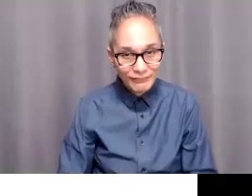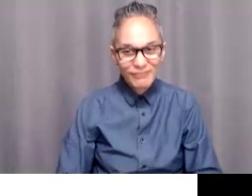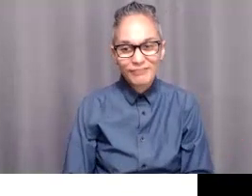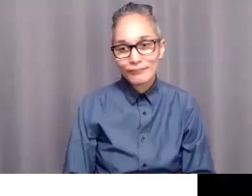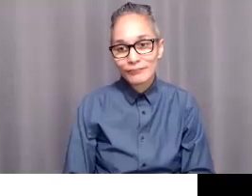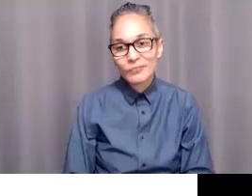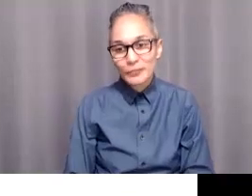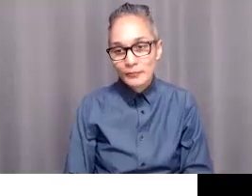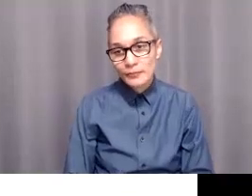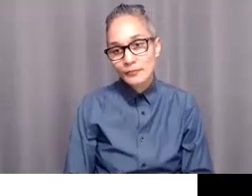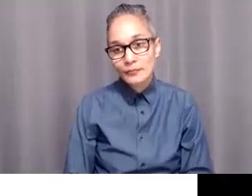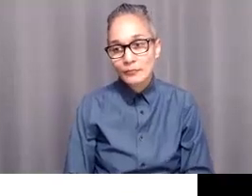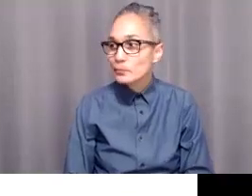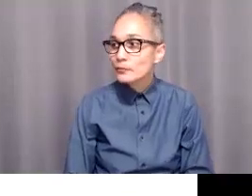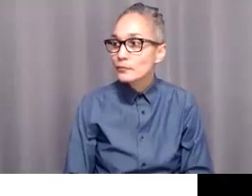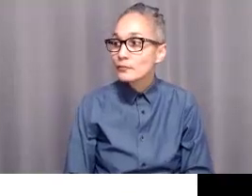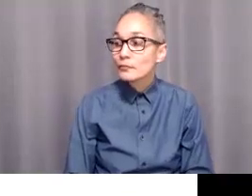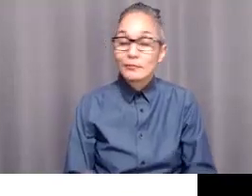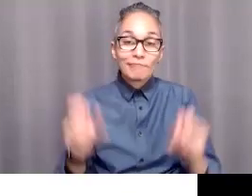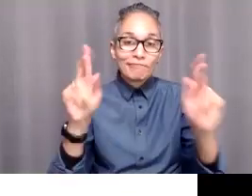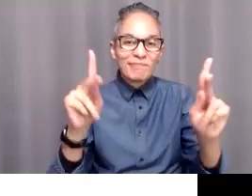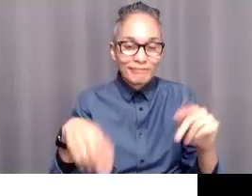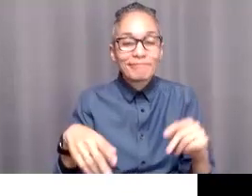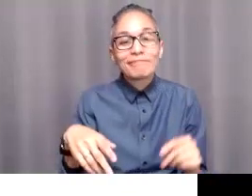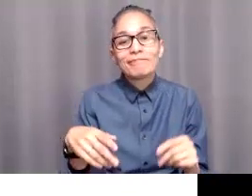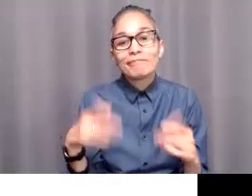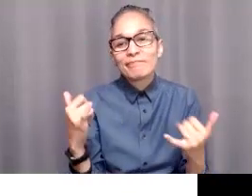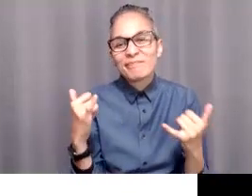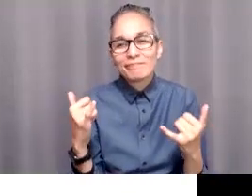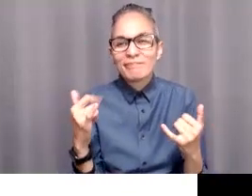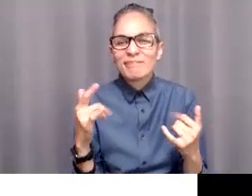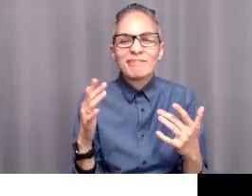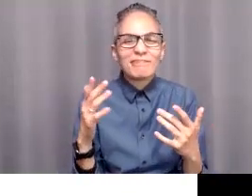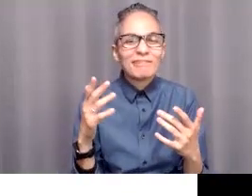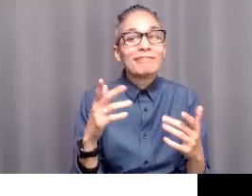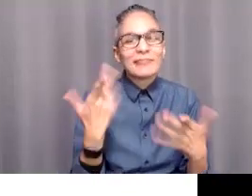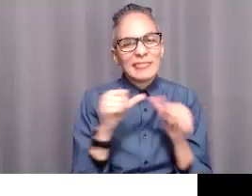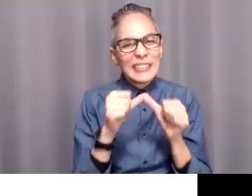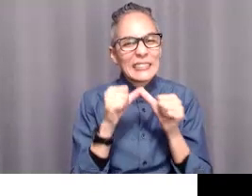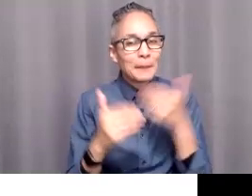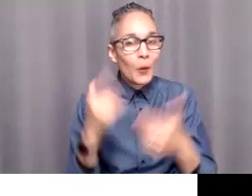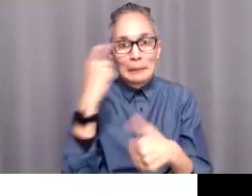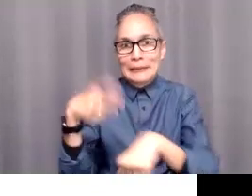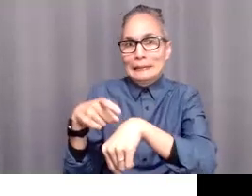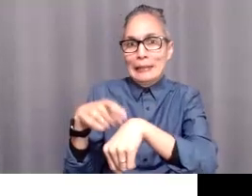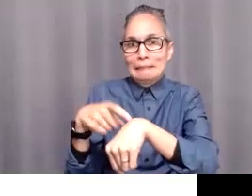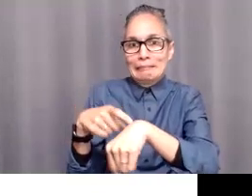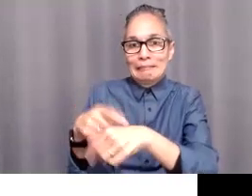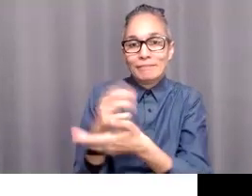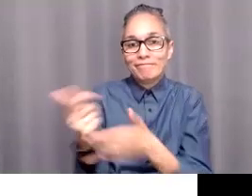Okay. Okay. Yeah. Let's, go ahead and move on. For the sake of time, I'm going to turn it back to Sue.